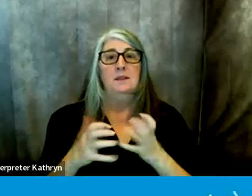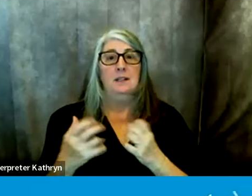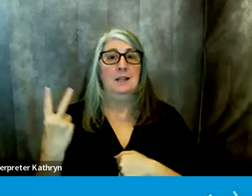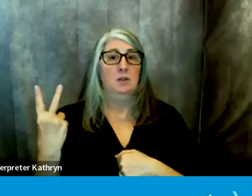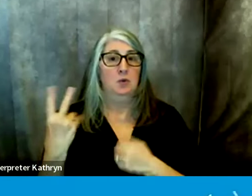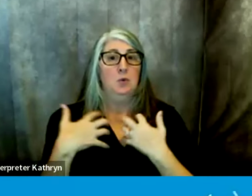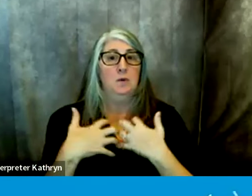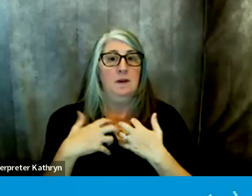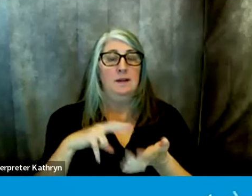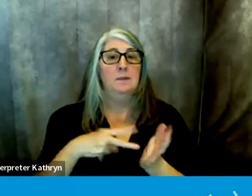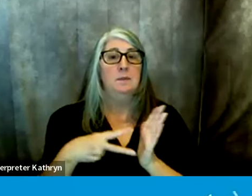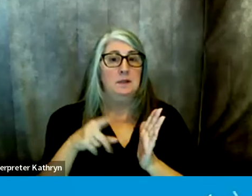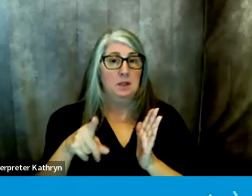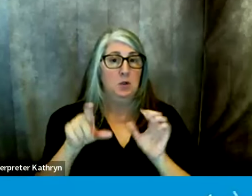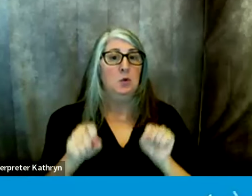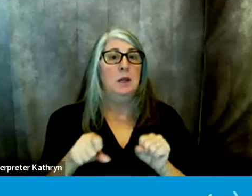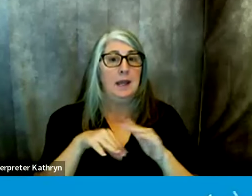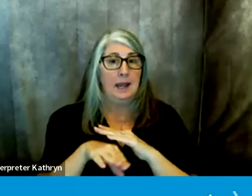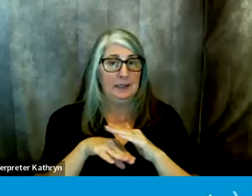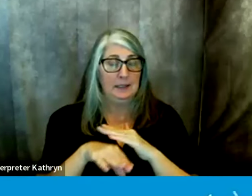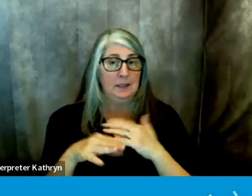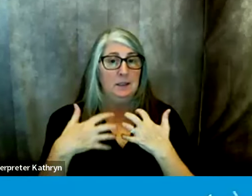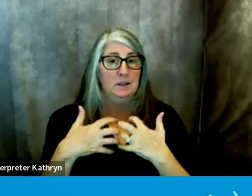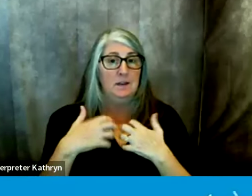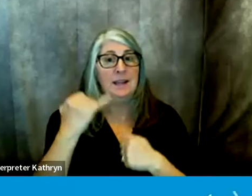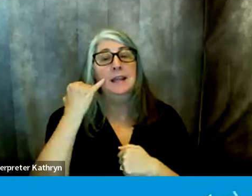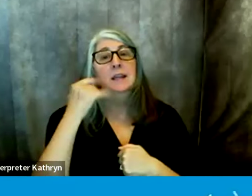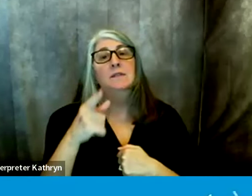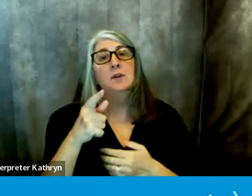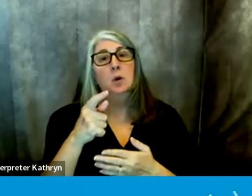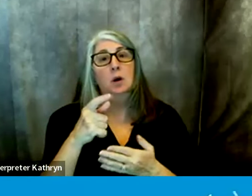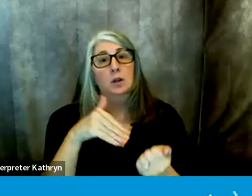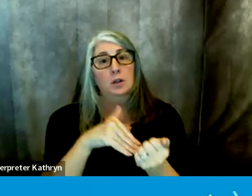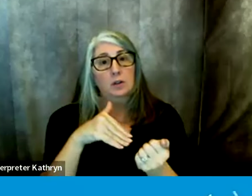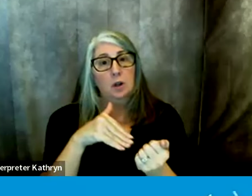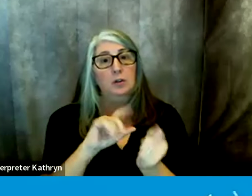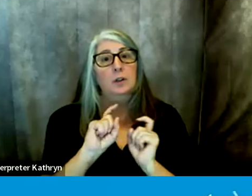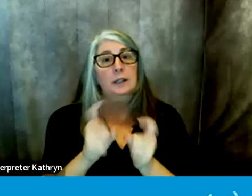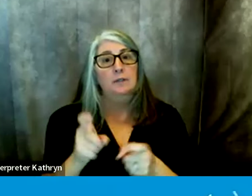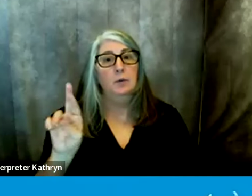which means that you'll be able to access the device if your treating physician gives you a prescription for that device.